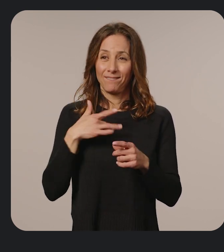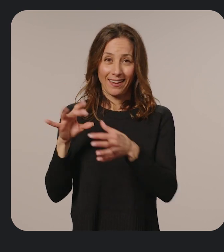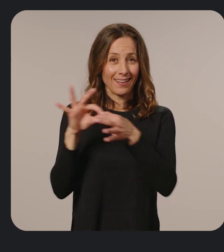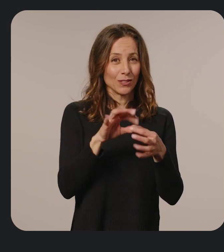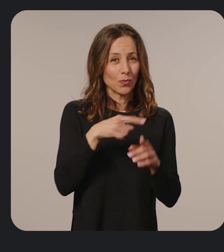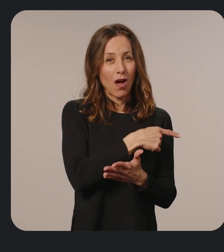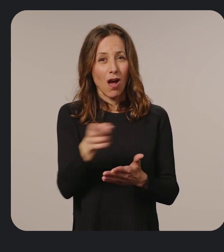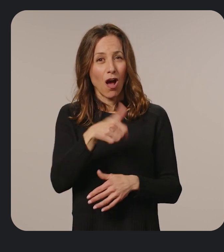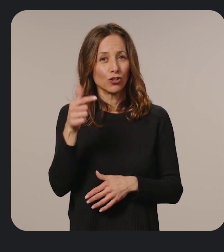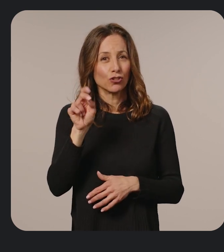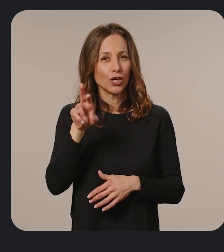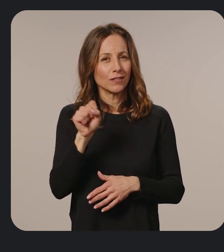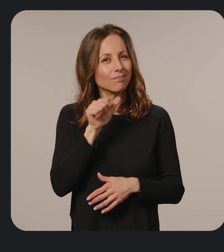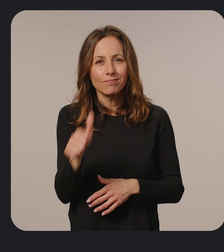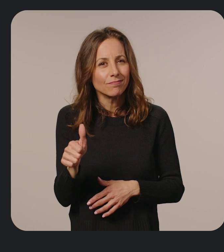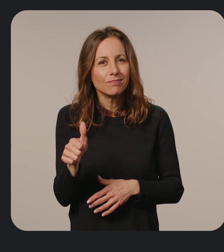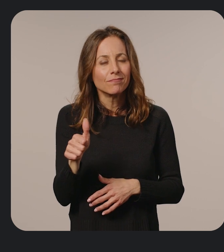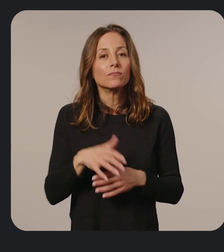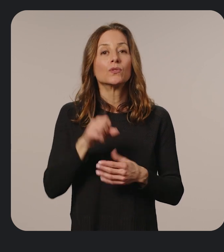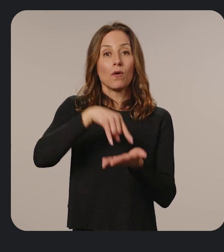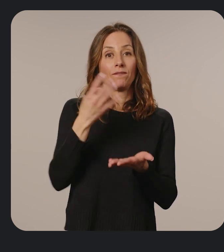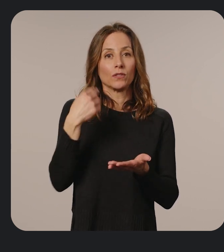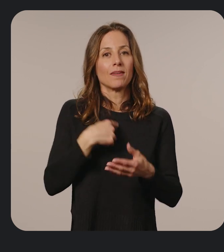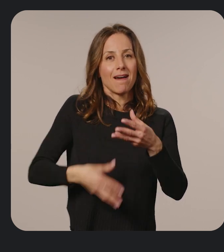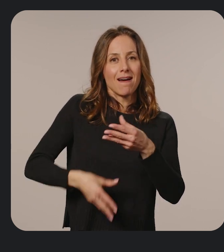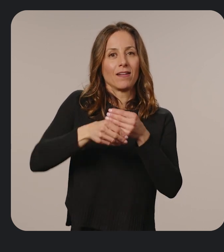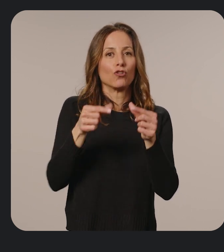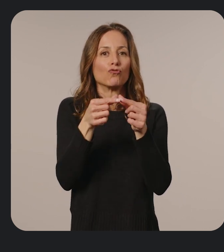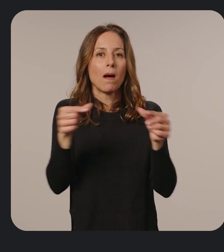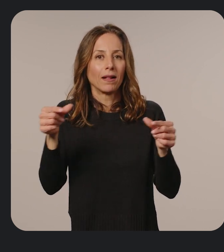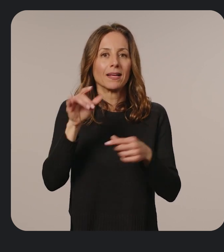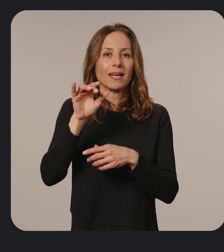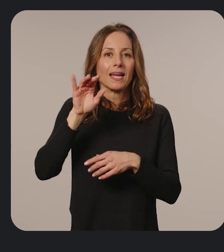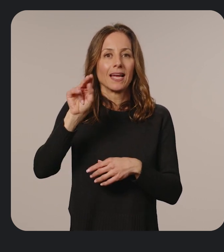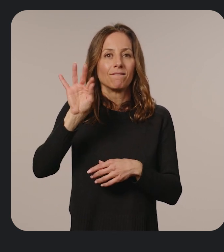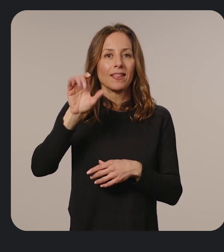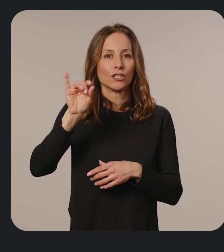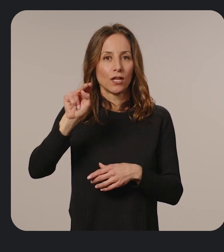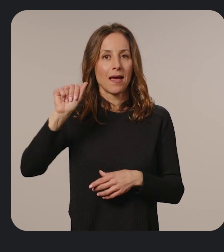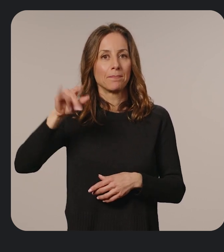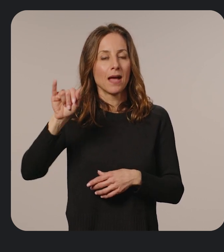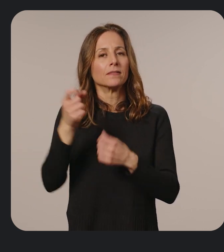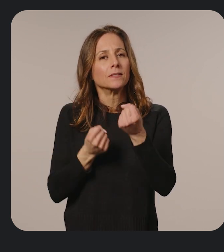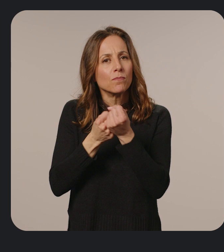but this may feel less relatable to other genders. So in Android 14, we are adding the Grammatical Inflection API,